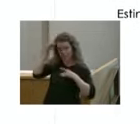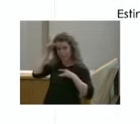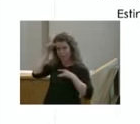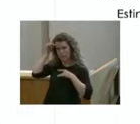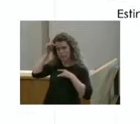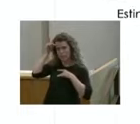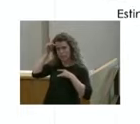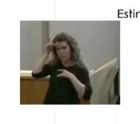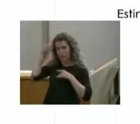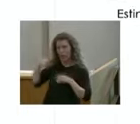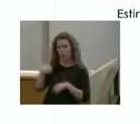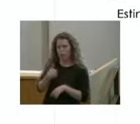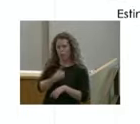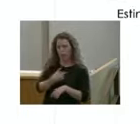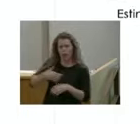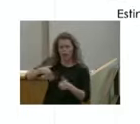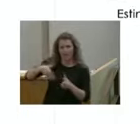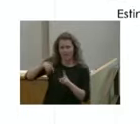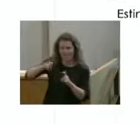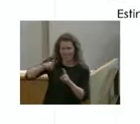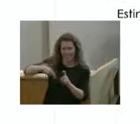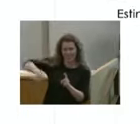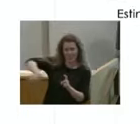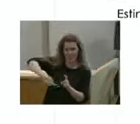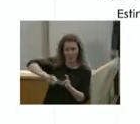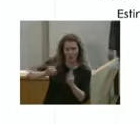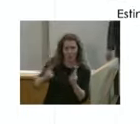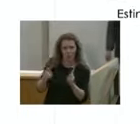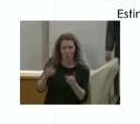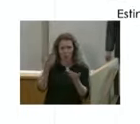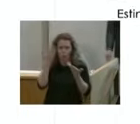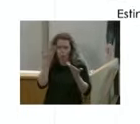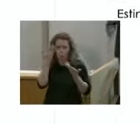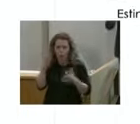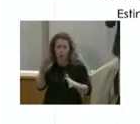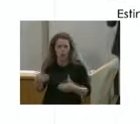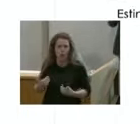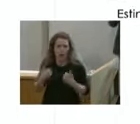very quick question I have about this slide is, the number of ICU beds you, you,